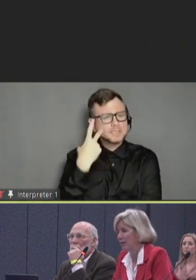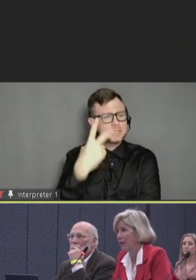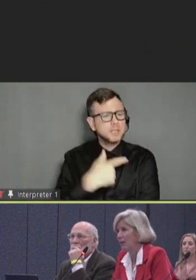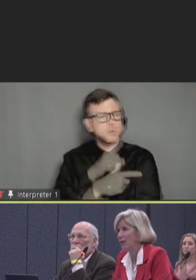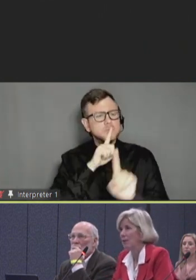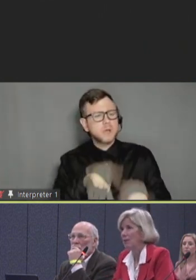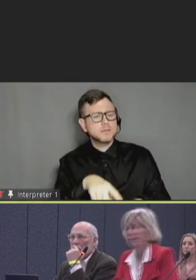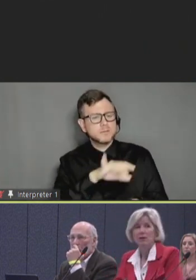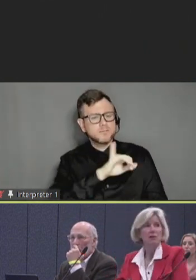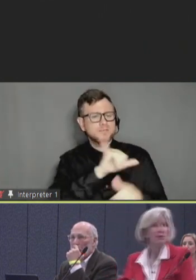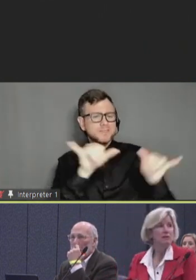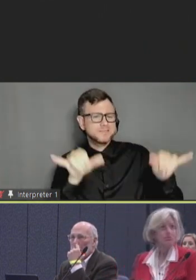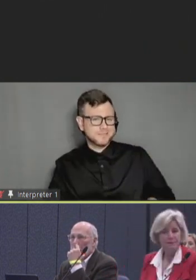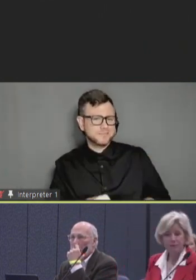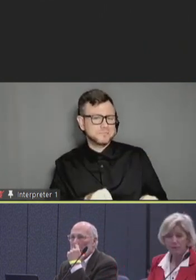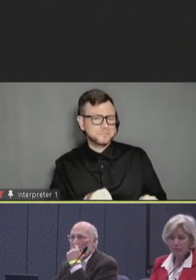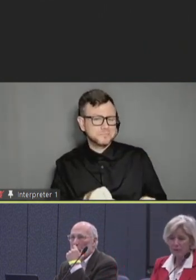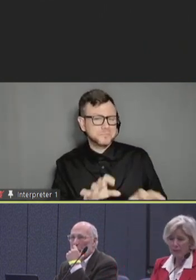the system. Thank you.